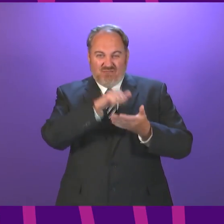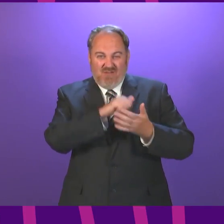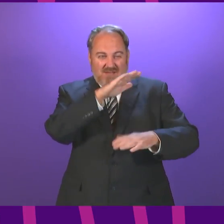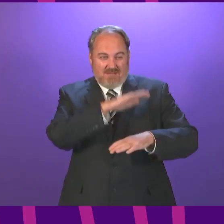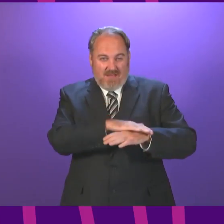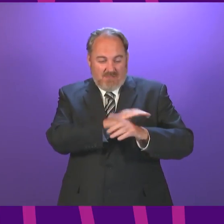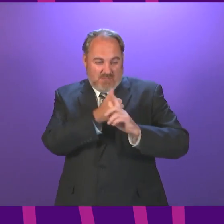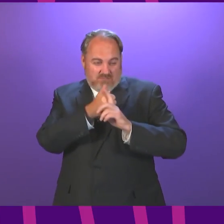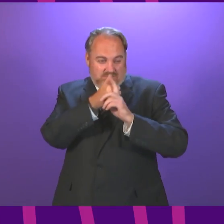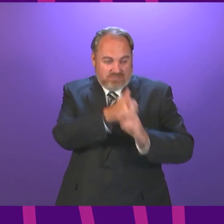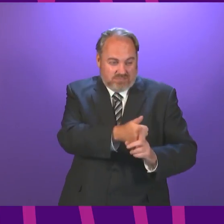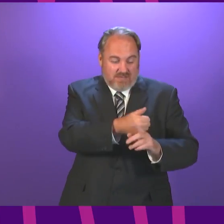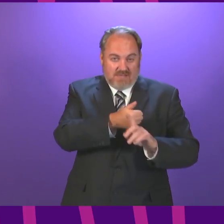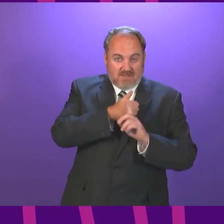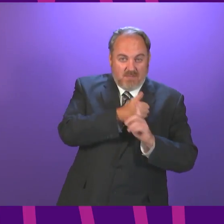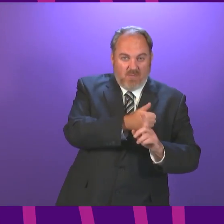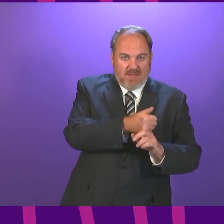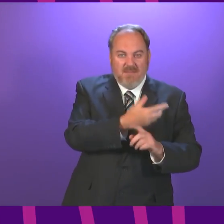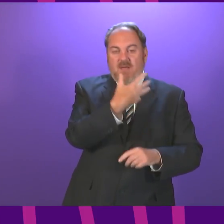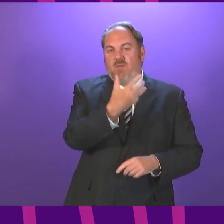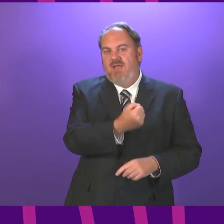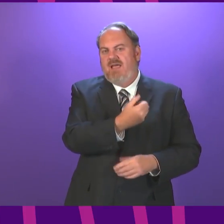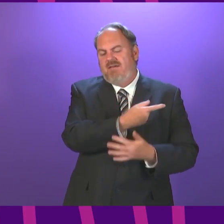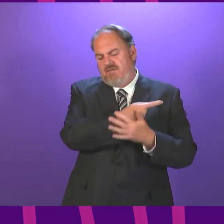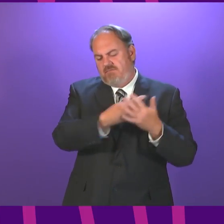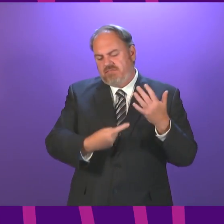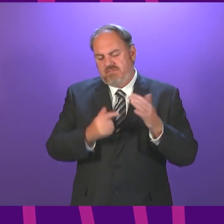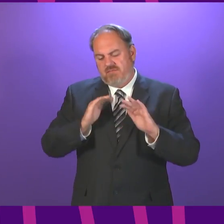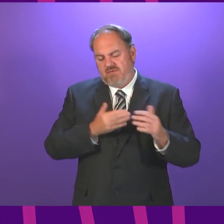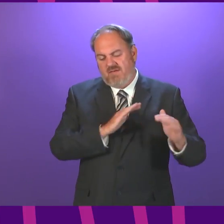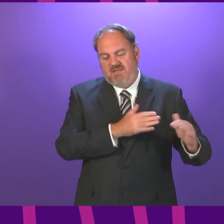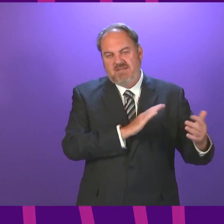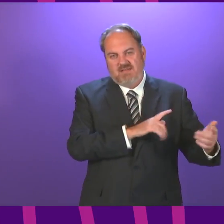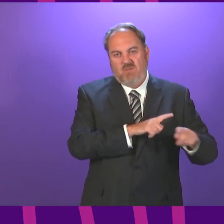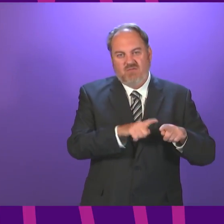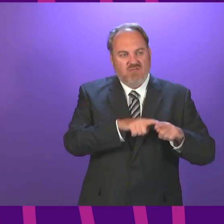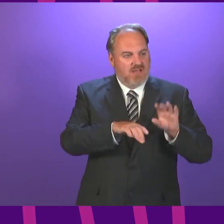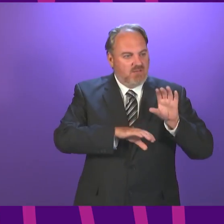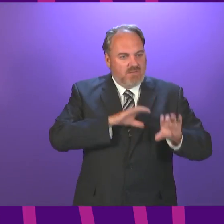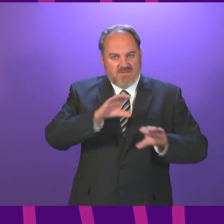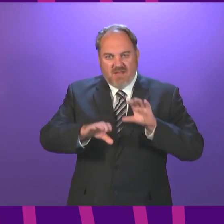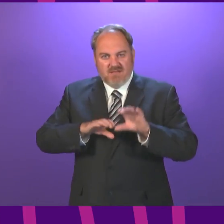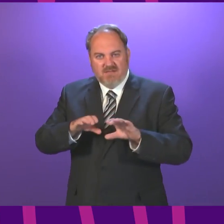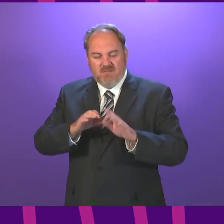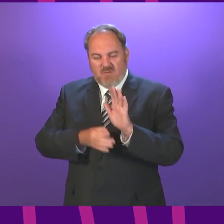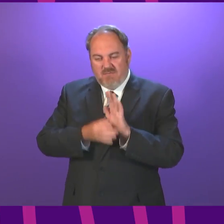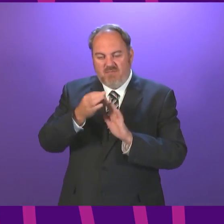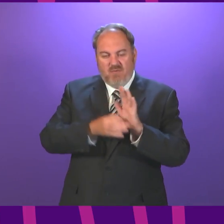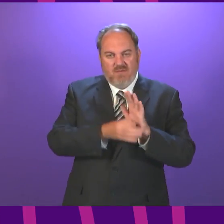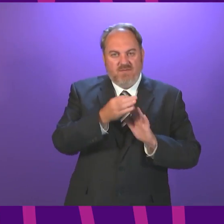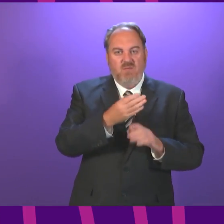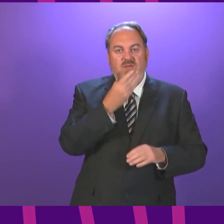There are a number of mechanisms and services that we fund to improve the situation. For